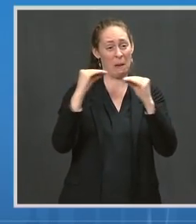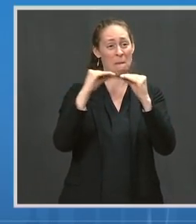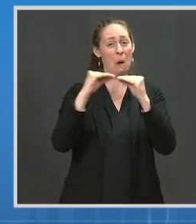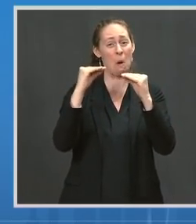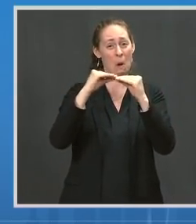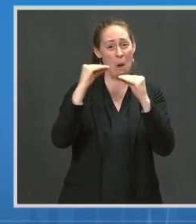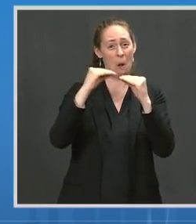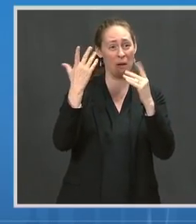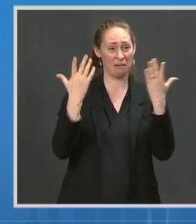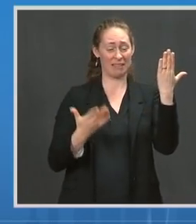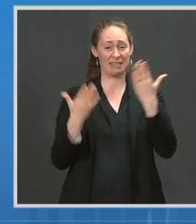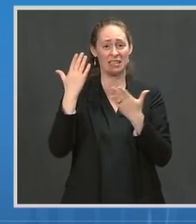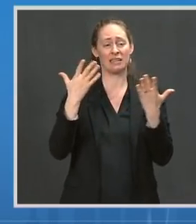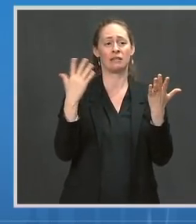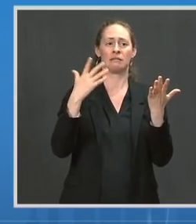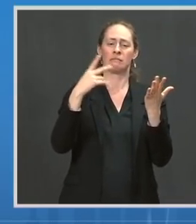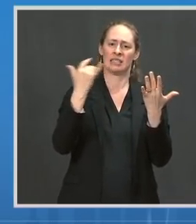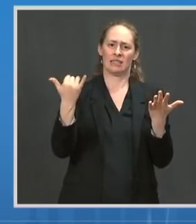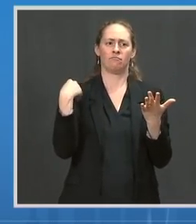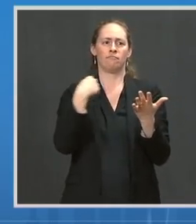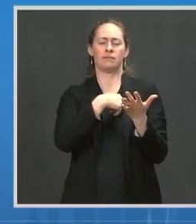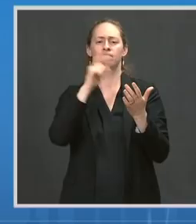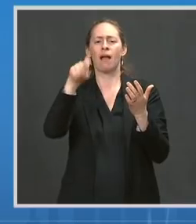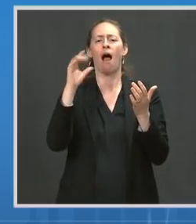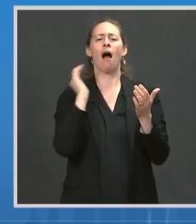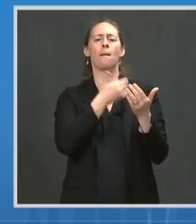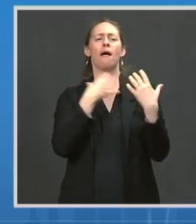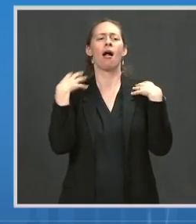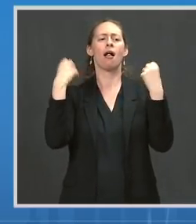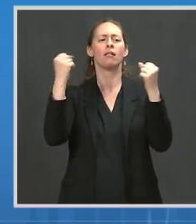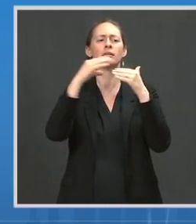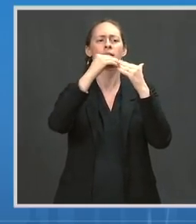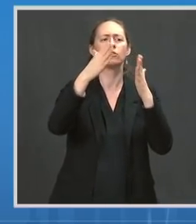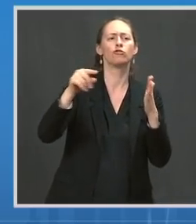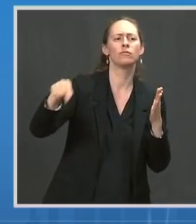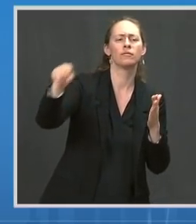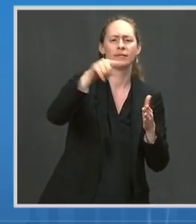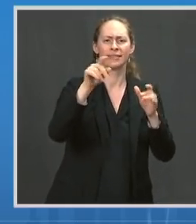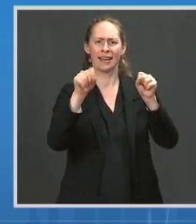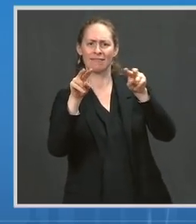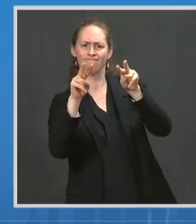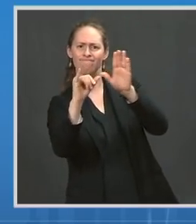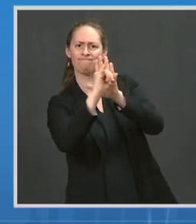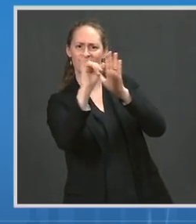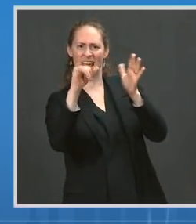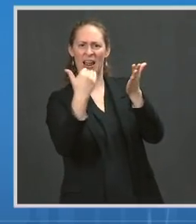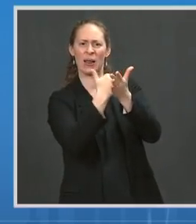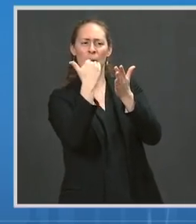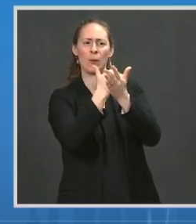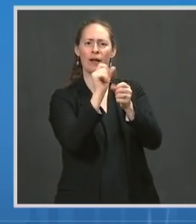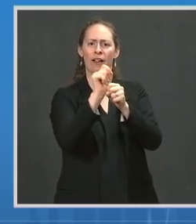to identify and track these mutations. State and local public health departments are on the frontlines of beating back the pandemic,